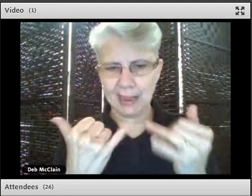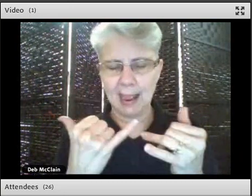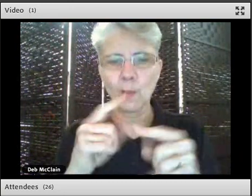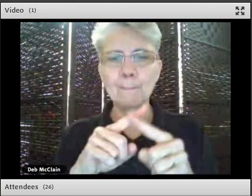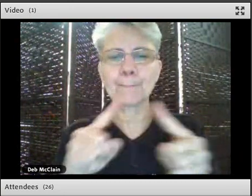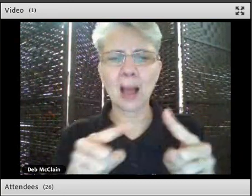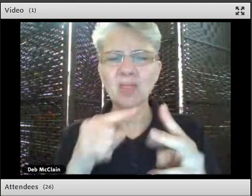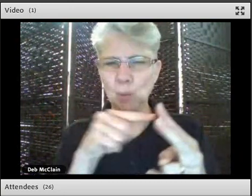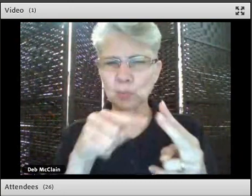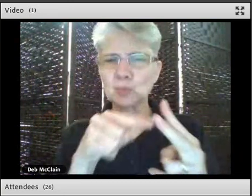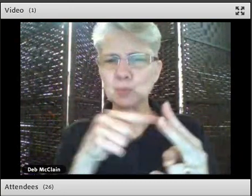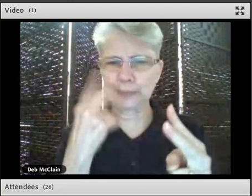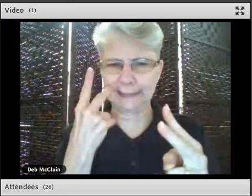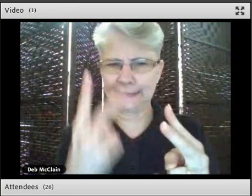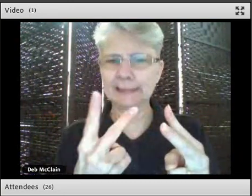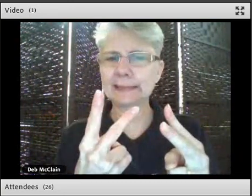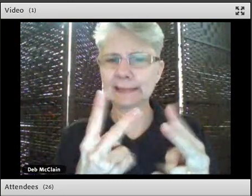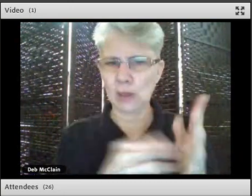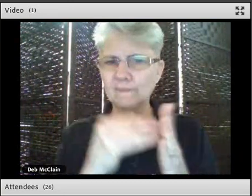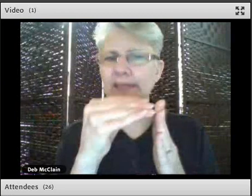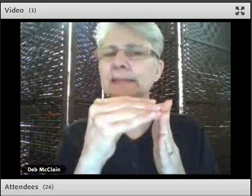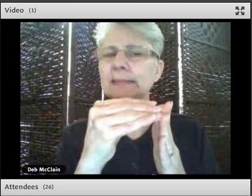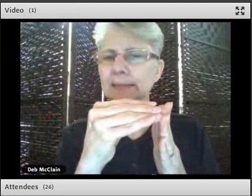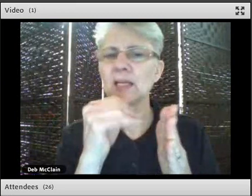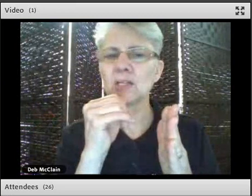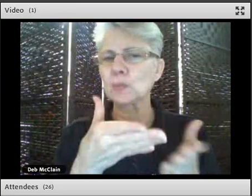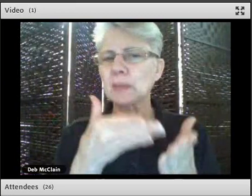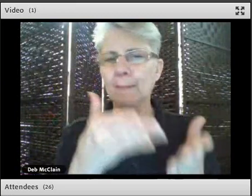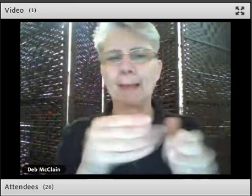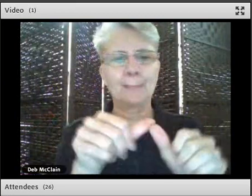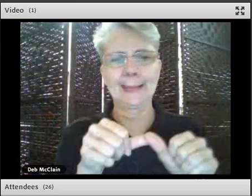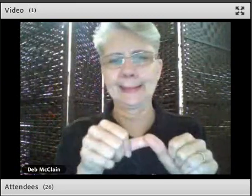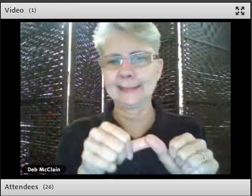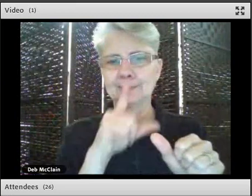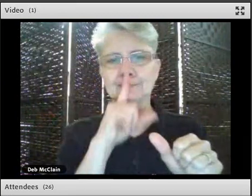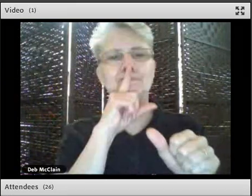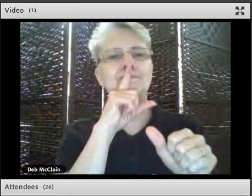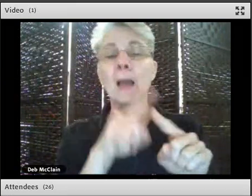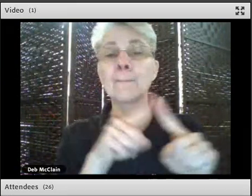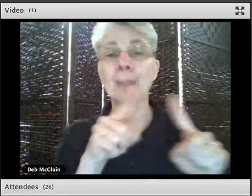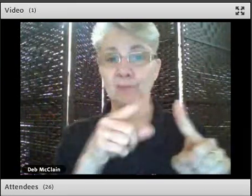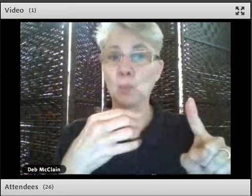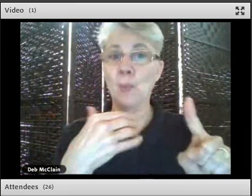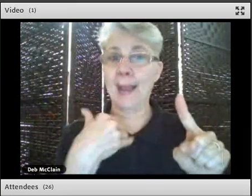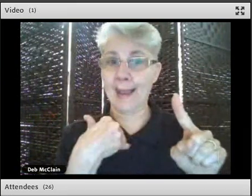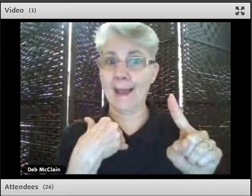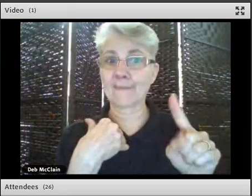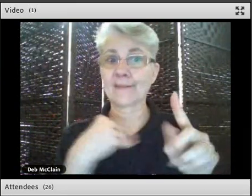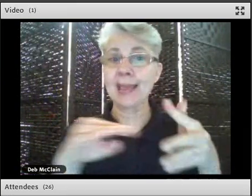But if you have cataloged these over time, you probably will know where they go.